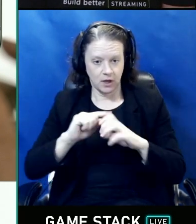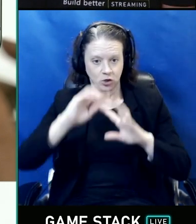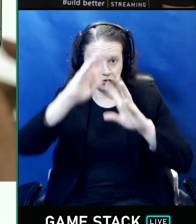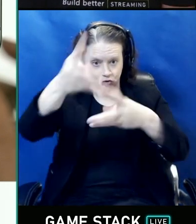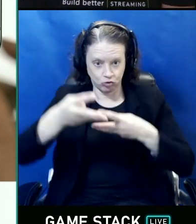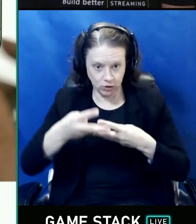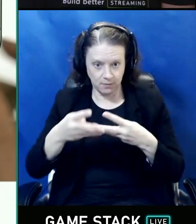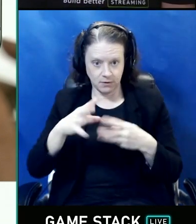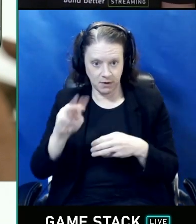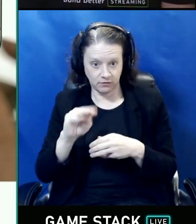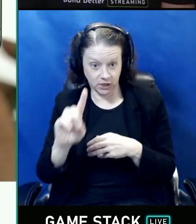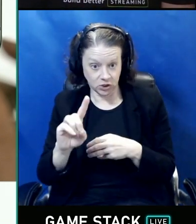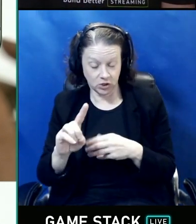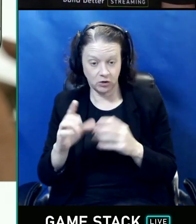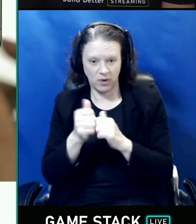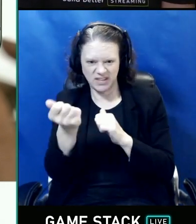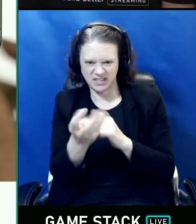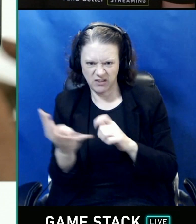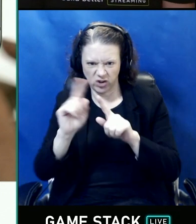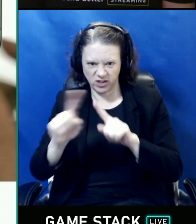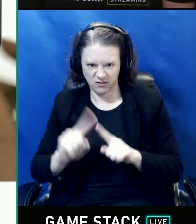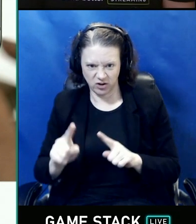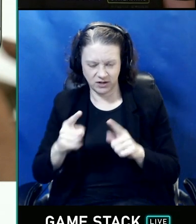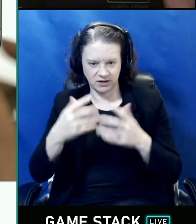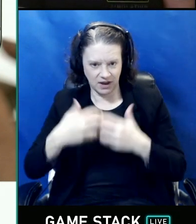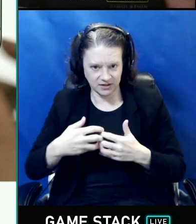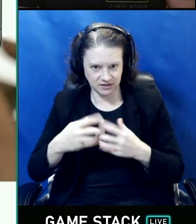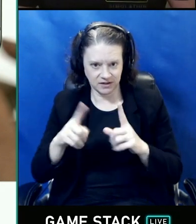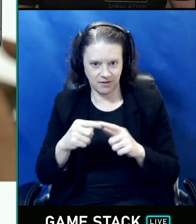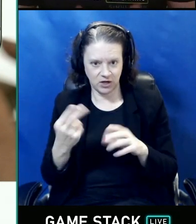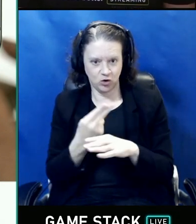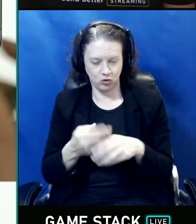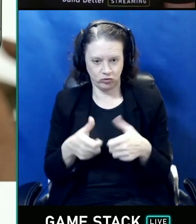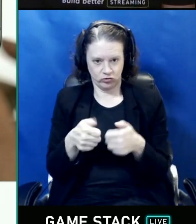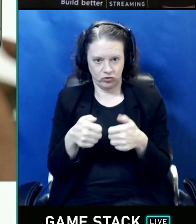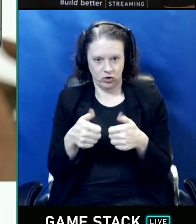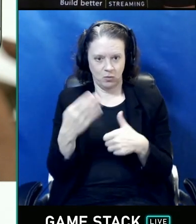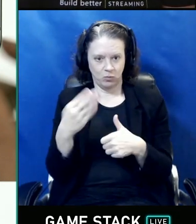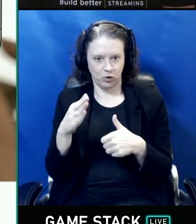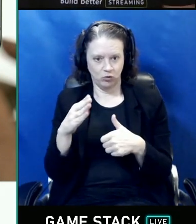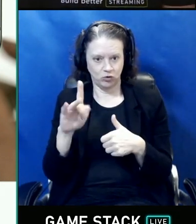play it with a Bluetooth controller. Now, of course, as soon as we're able to play the game